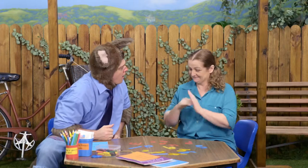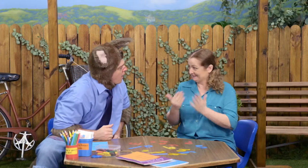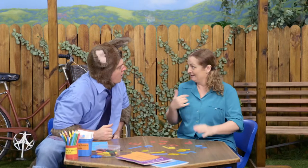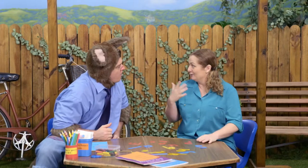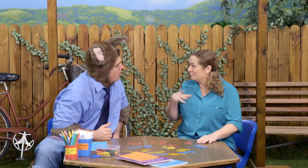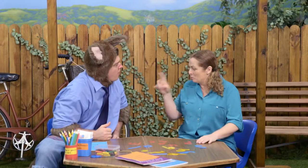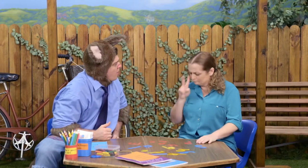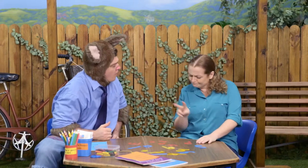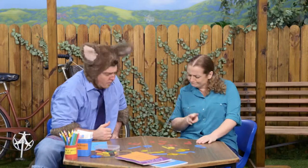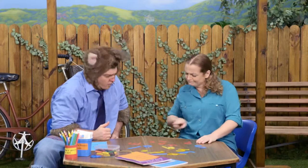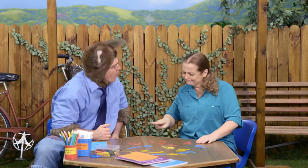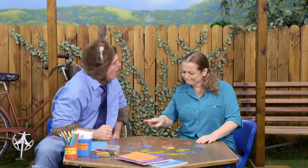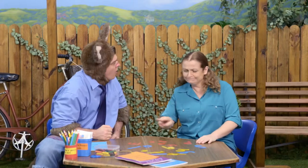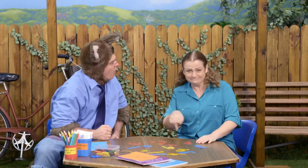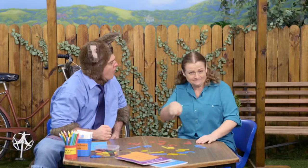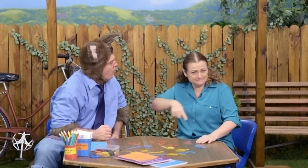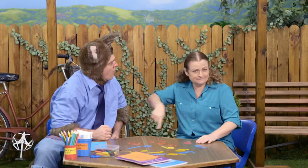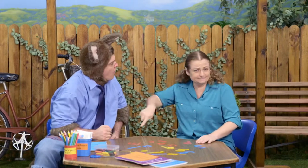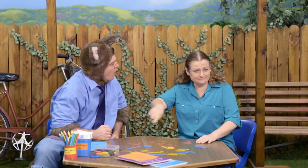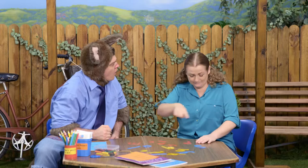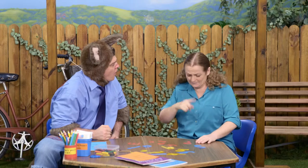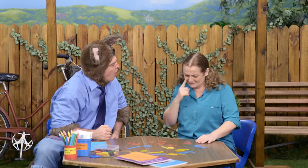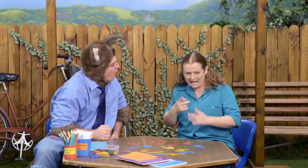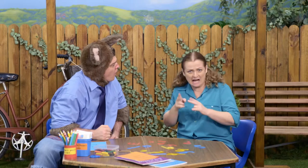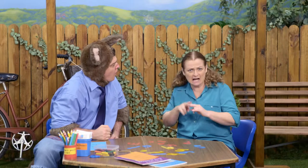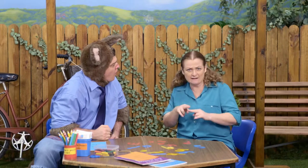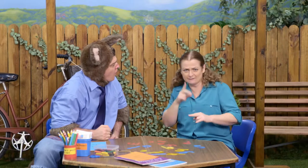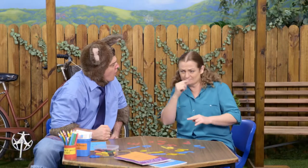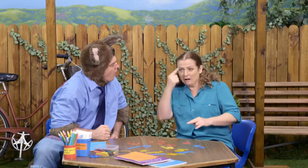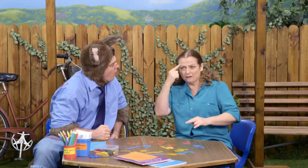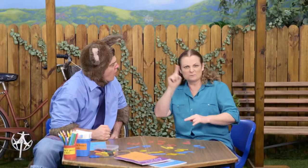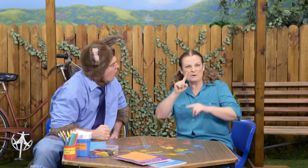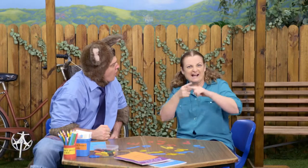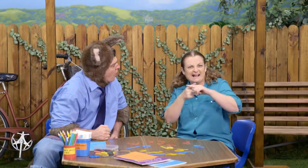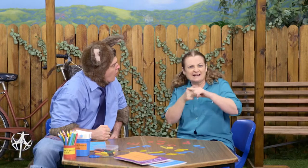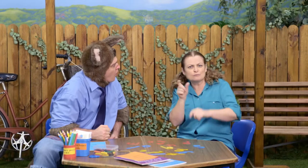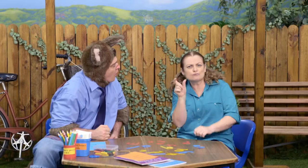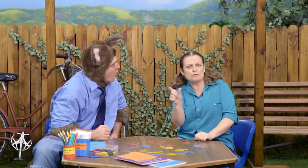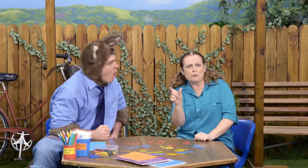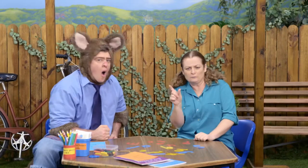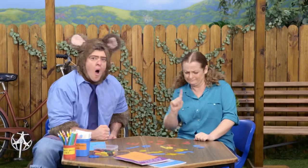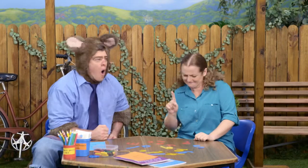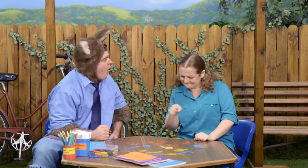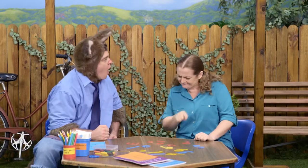Now, can you look at all the letters and see if you can find out what English word can be made with them?